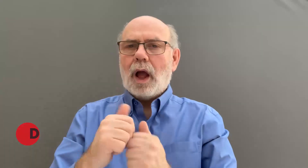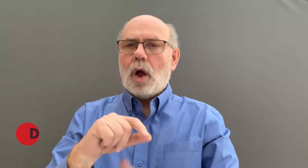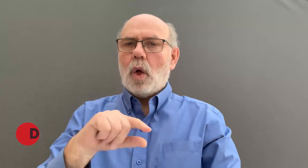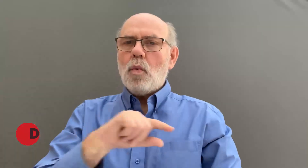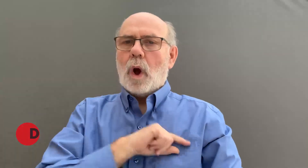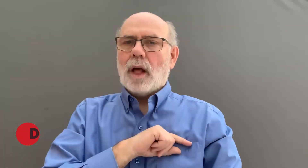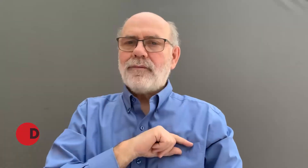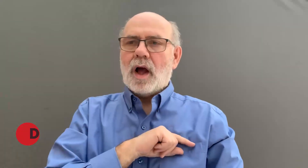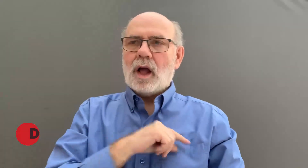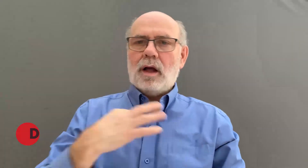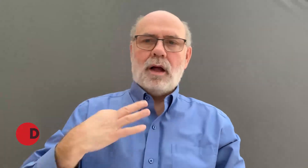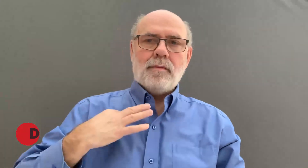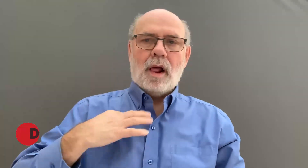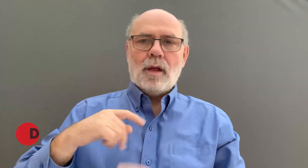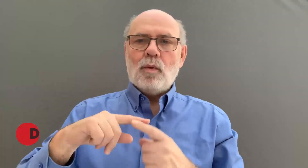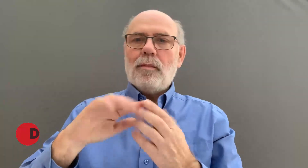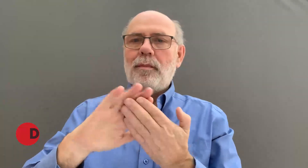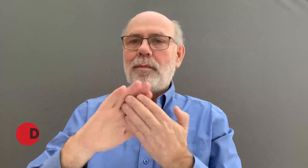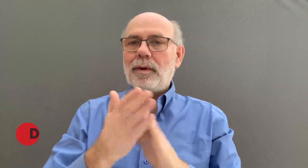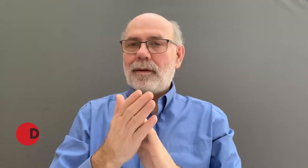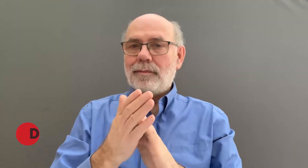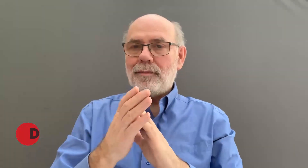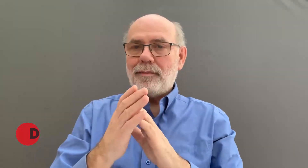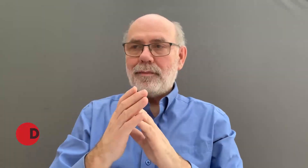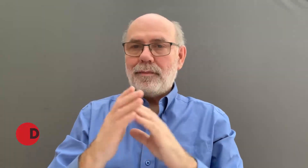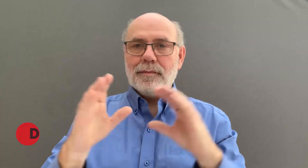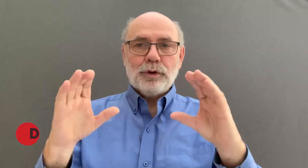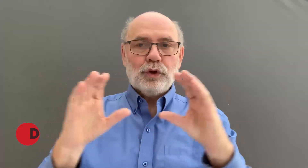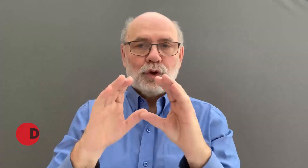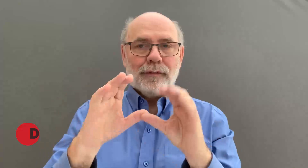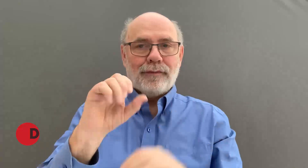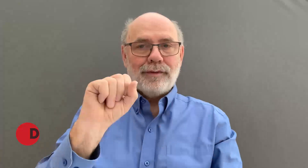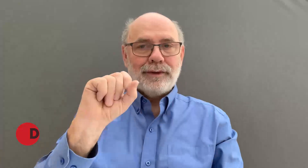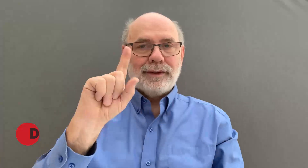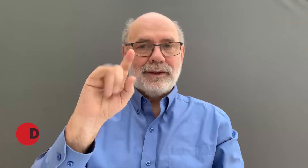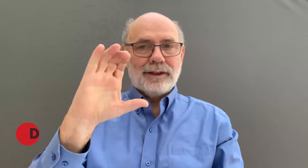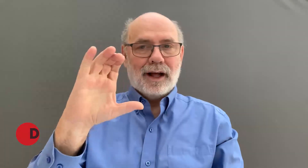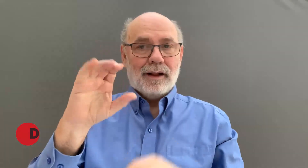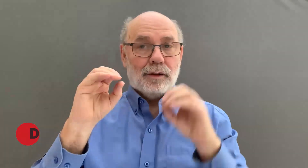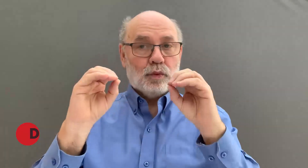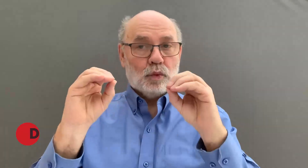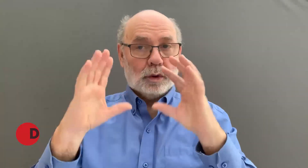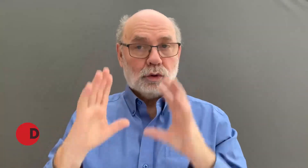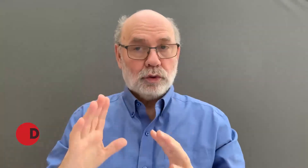How to qualify to become a certified SLIC instructor...